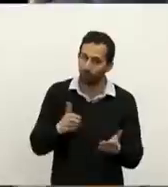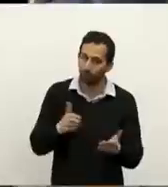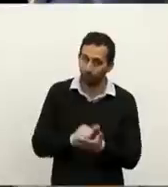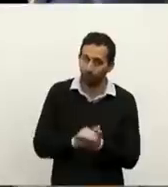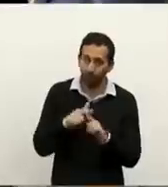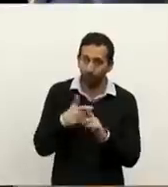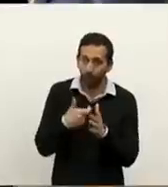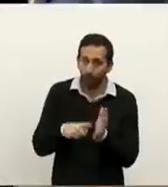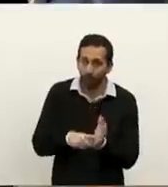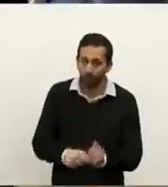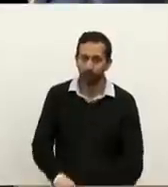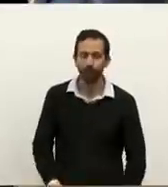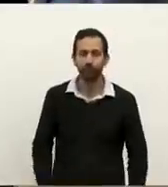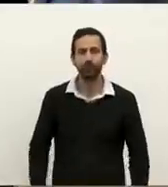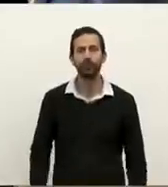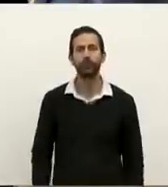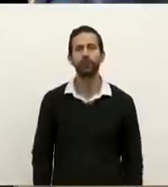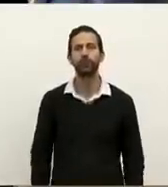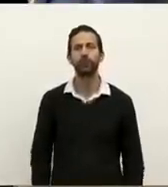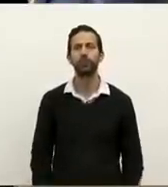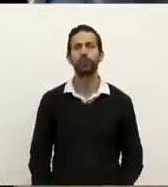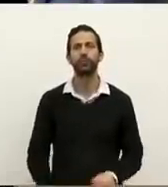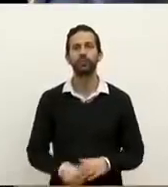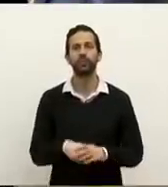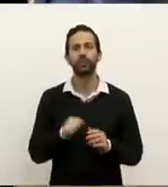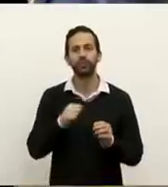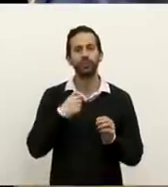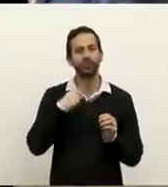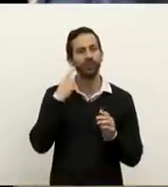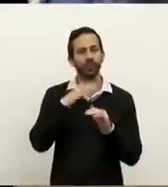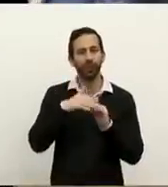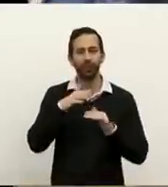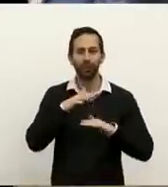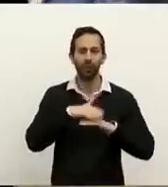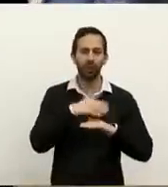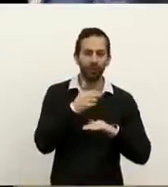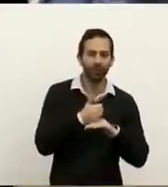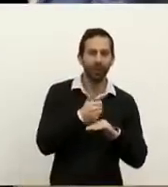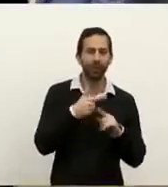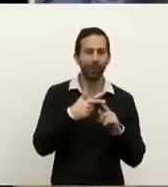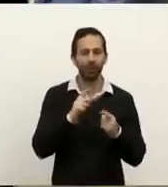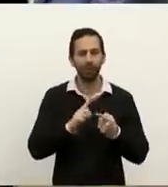Yeah. And that's so, yeah, that's what the same for that, they set up and maintenance.